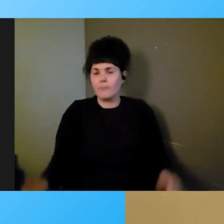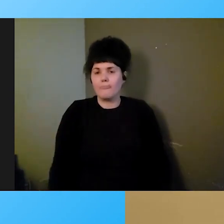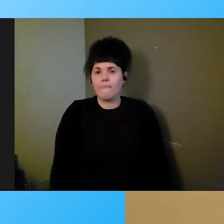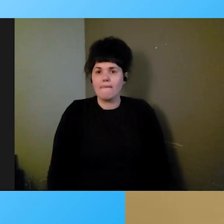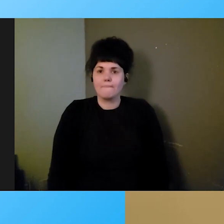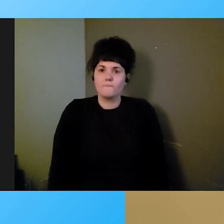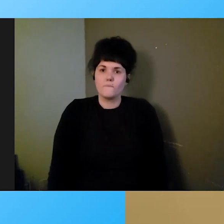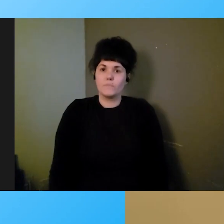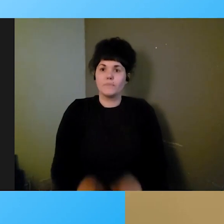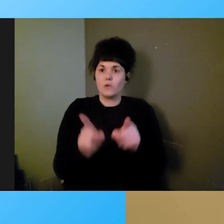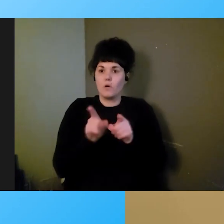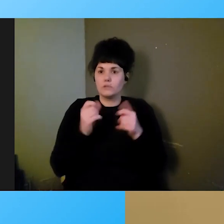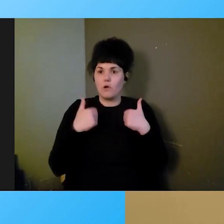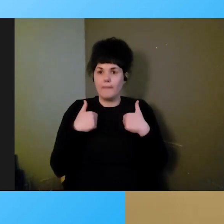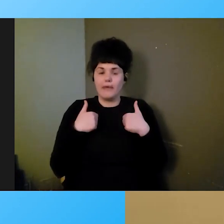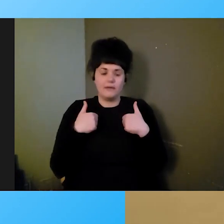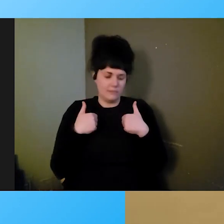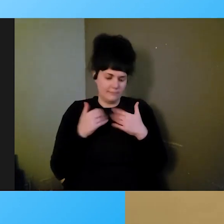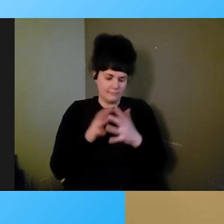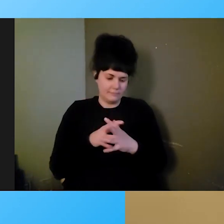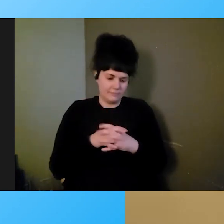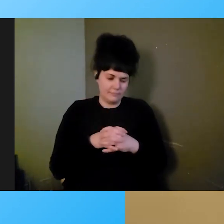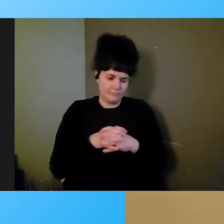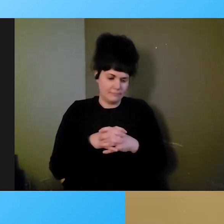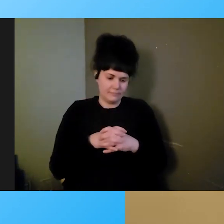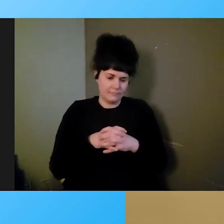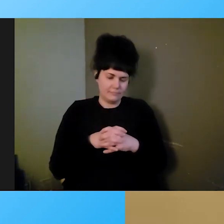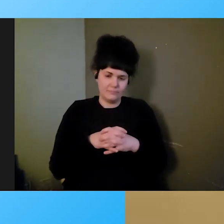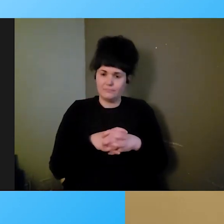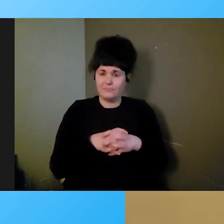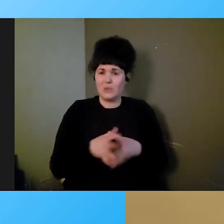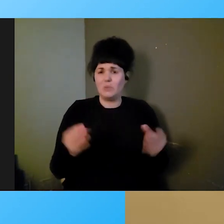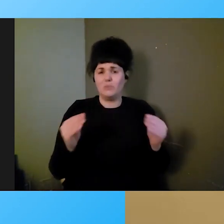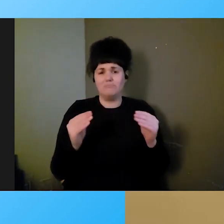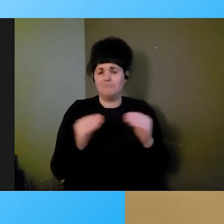There has also been disproportionate impact for people with disabilities in the